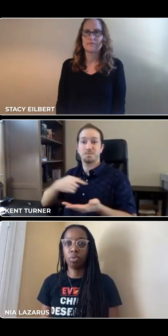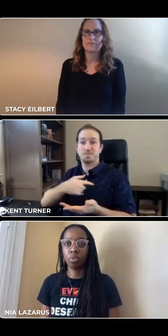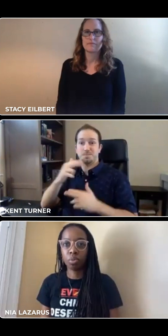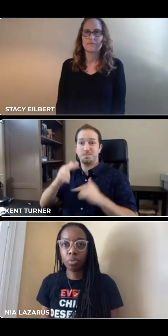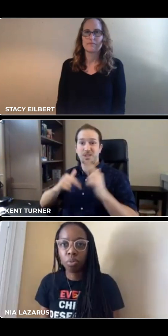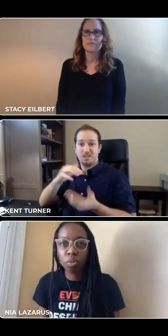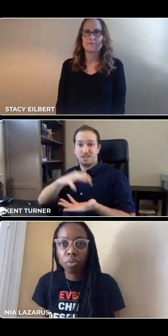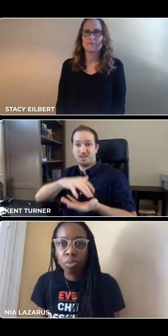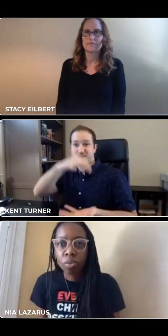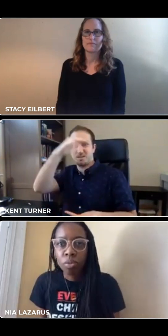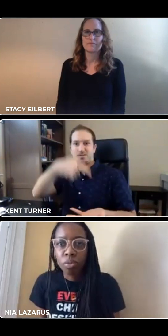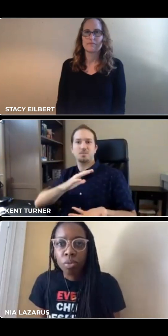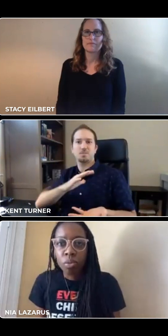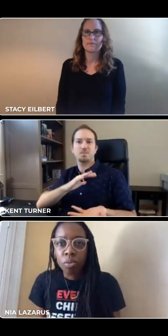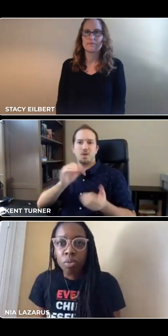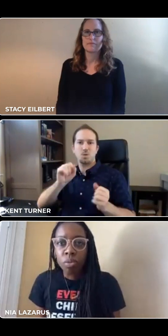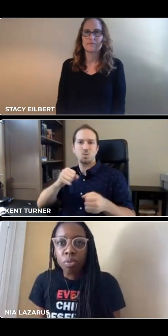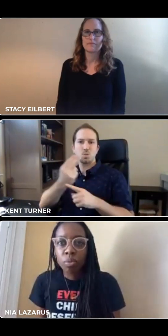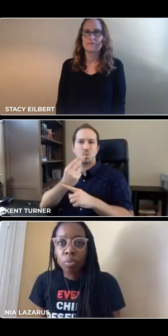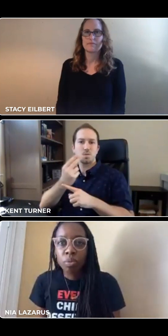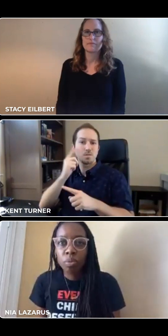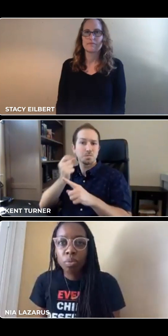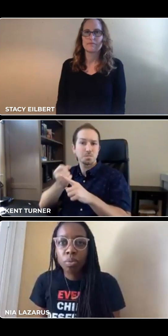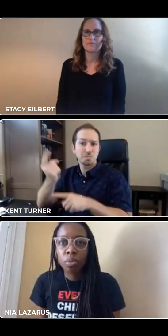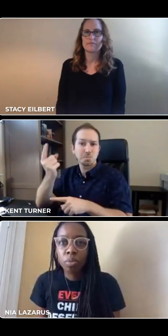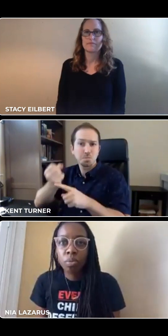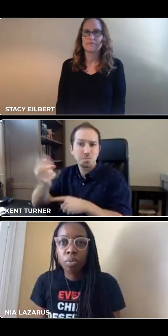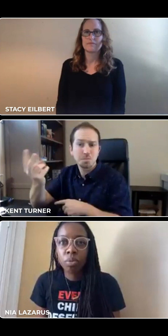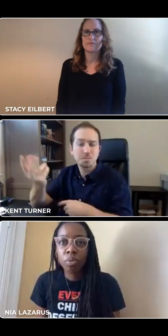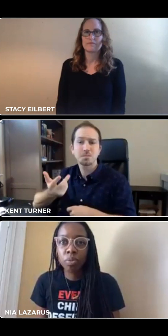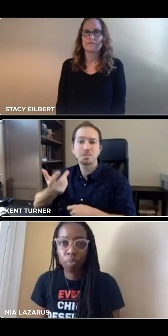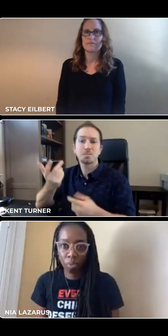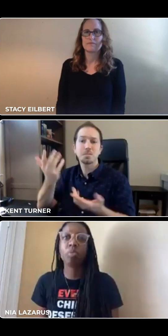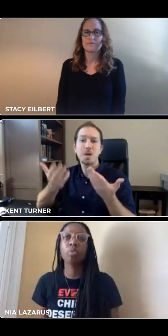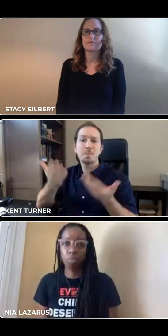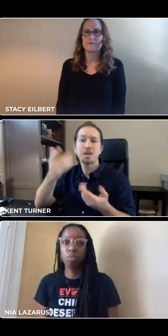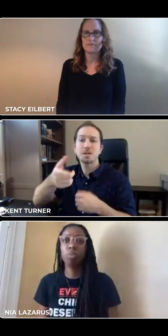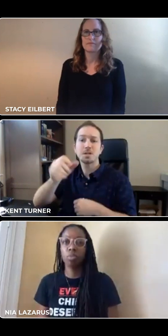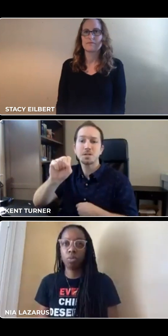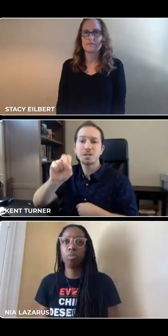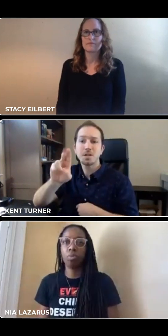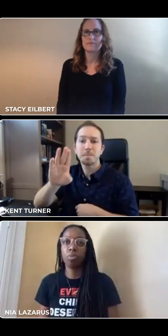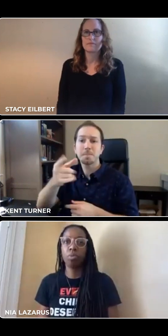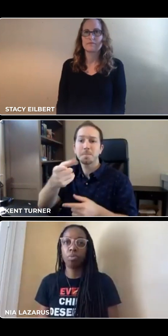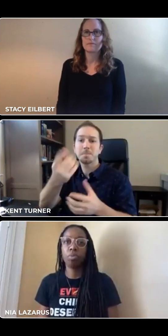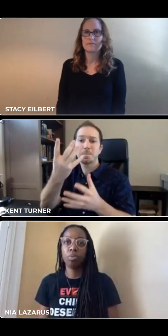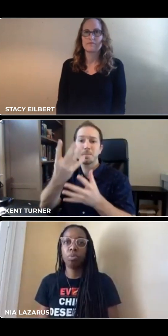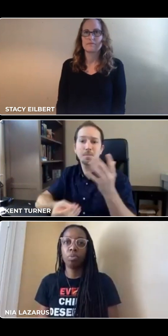Plus, we're looking at potentially going back to a traditional school model. However, with